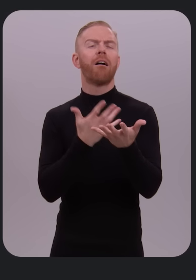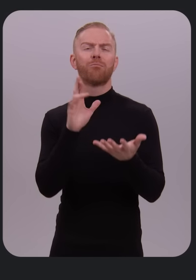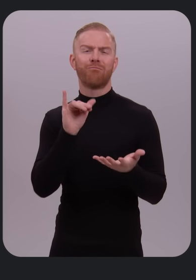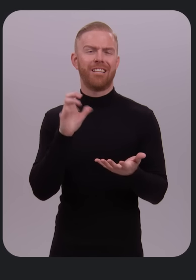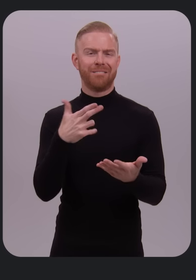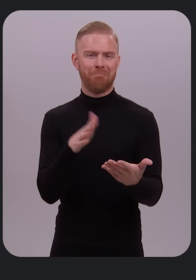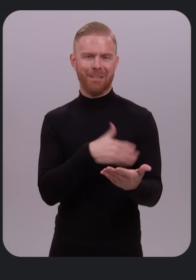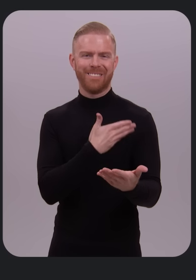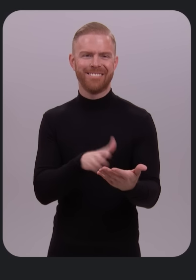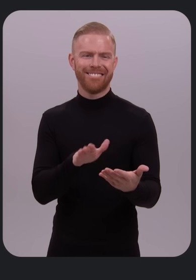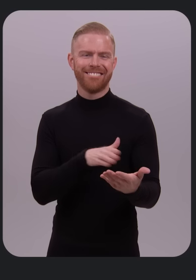[AUDIO PLAYBACK]